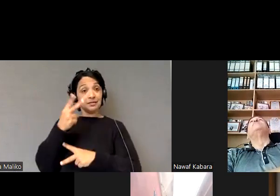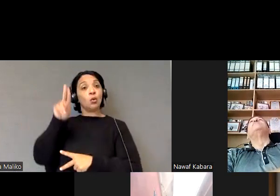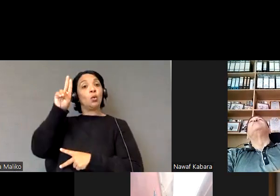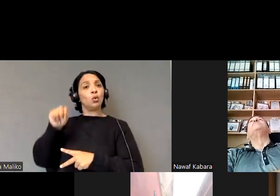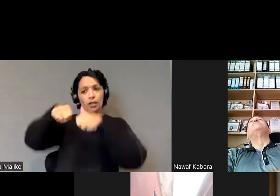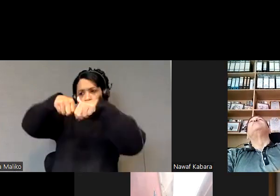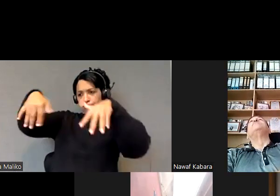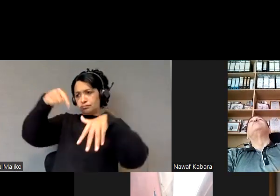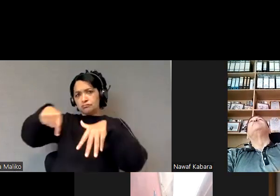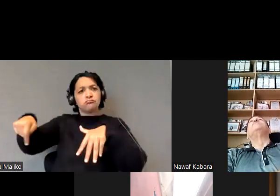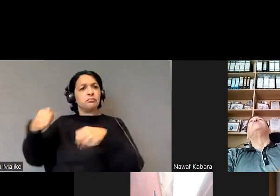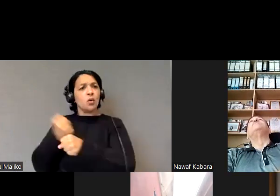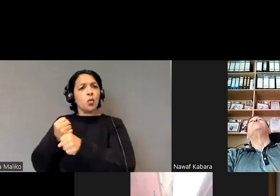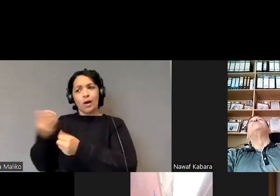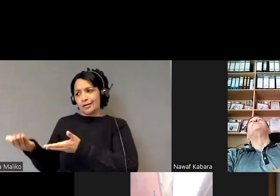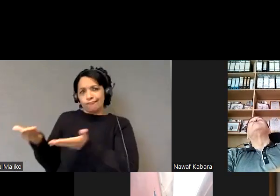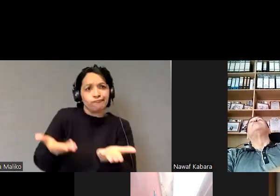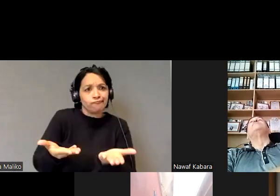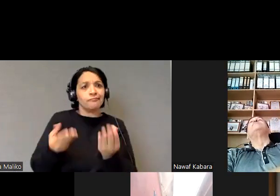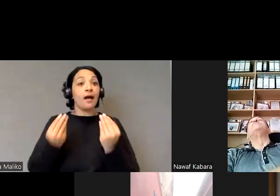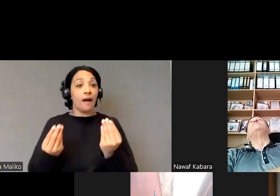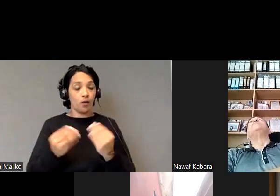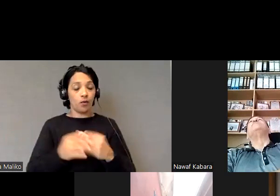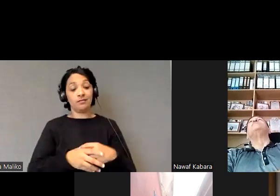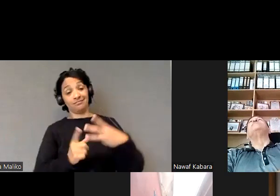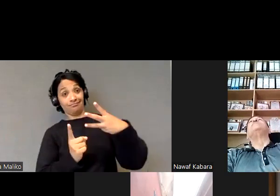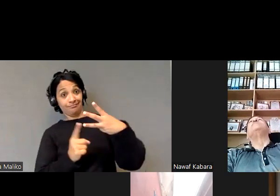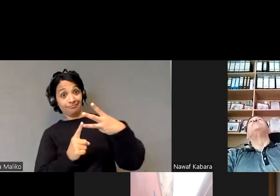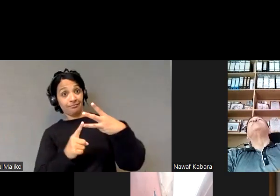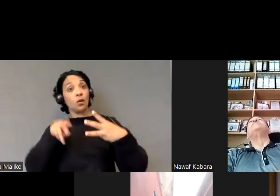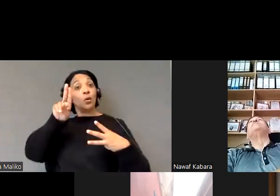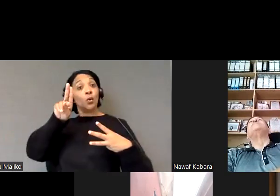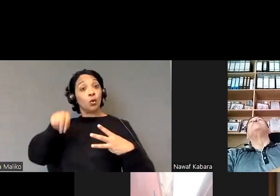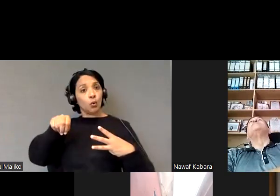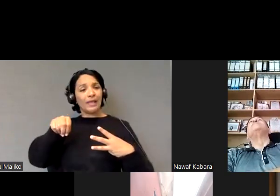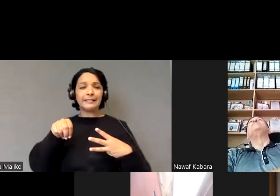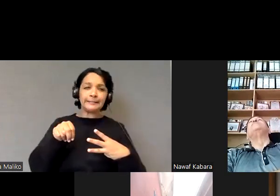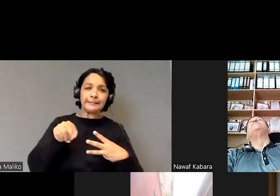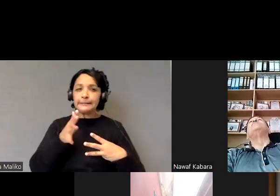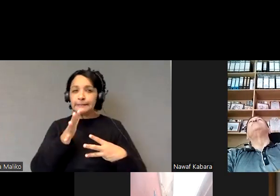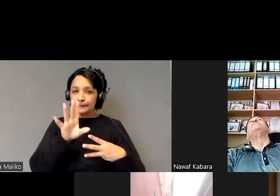Of course in that last one, we have a little bit of challenge because colleagues could